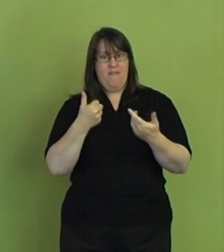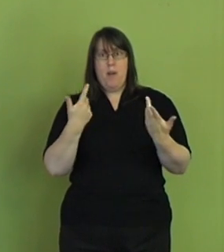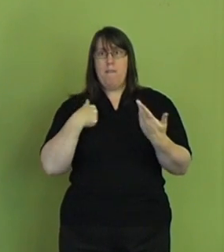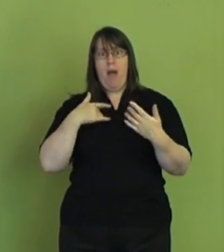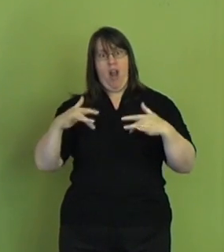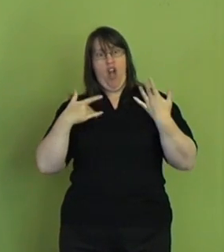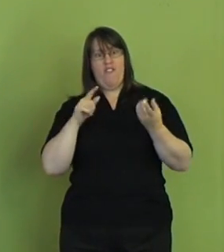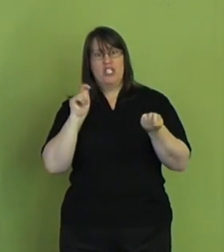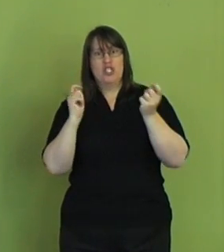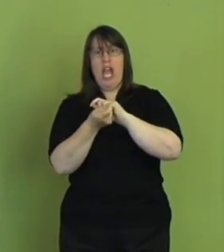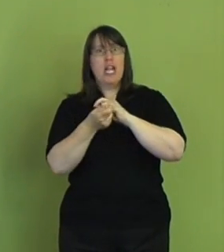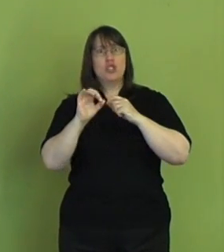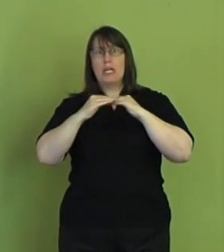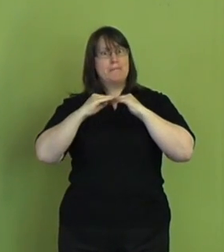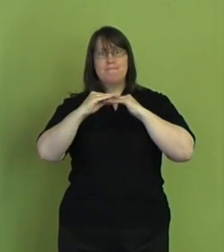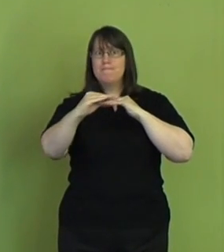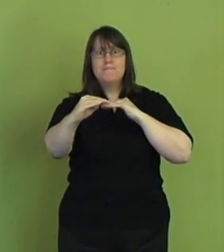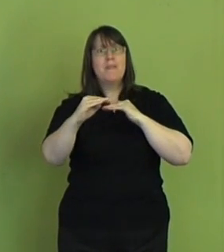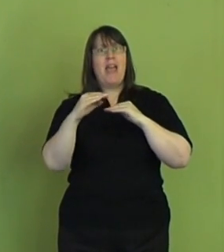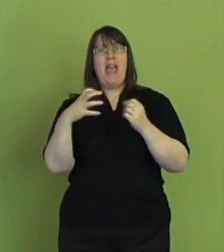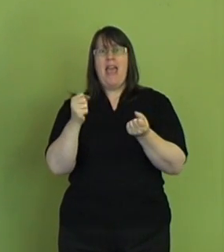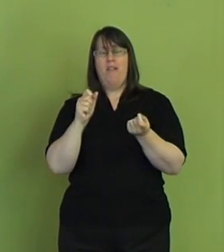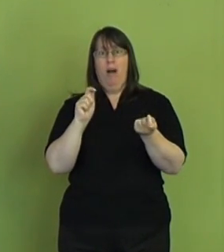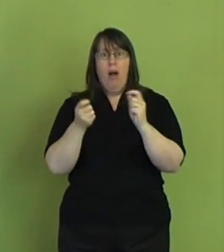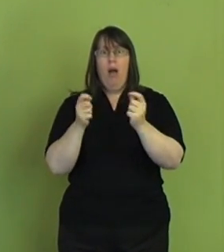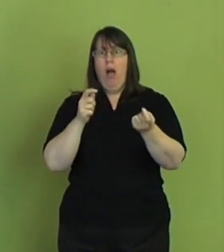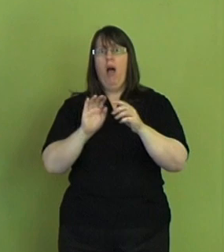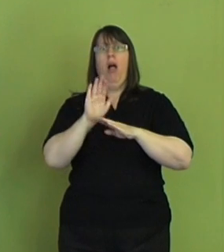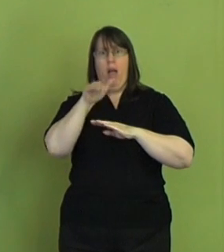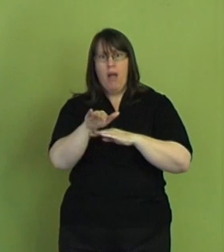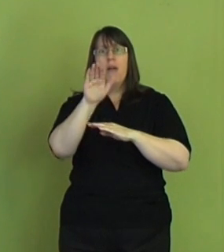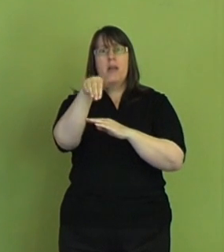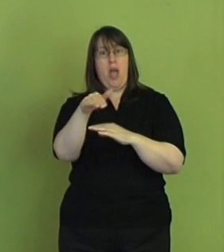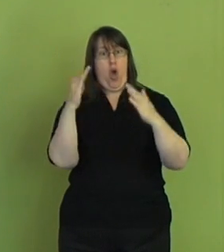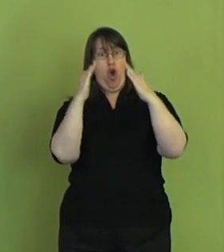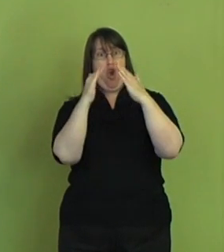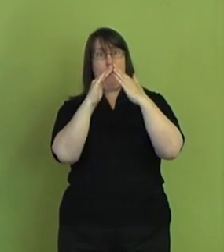familiarity, homes,